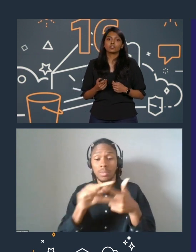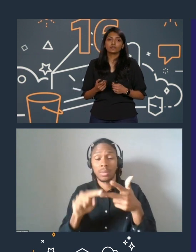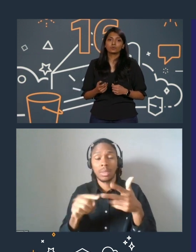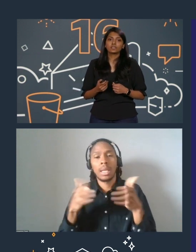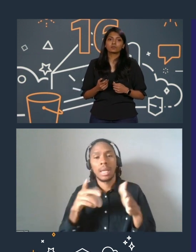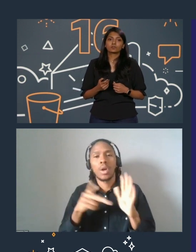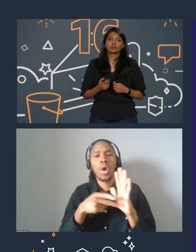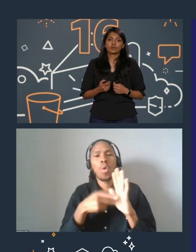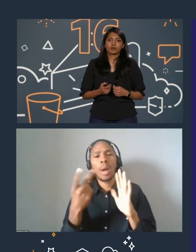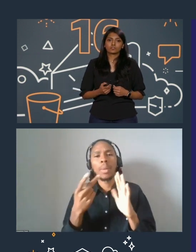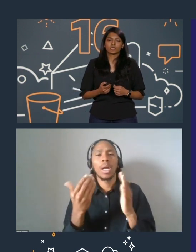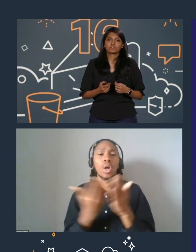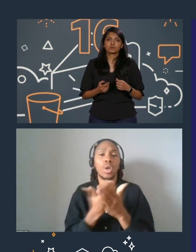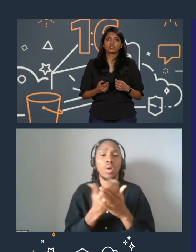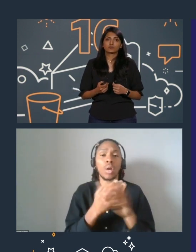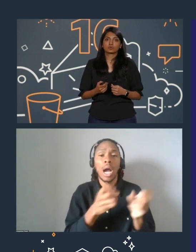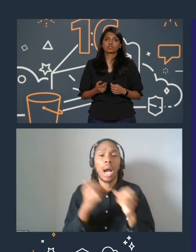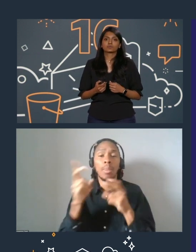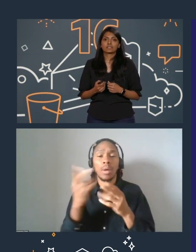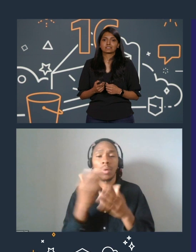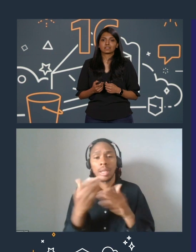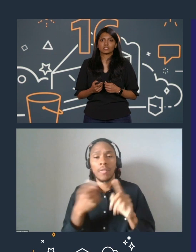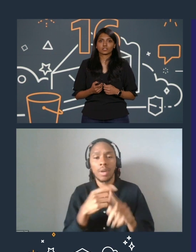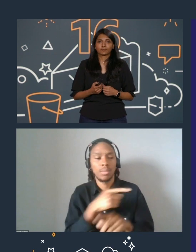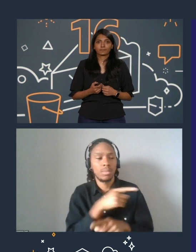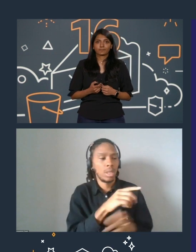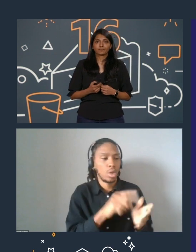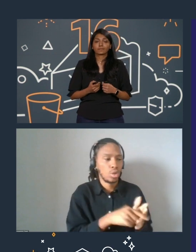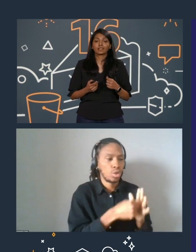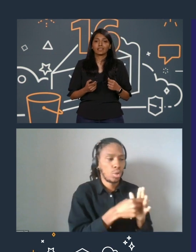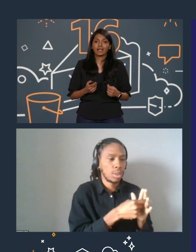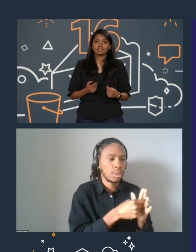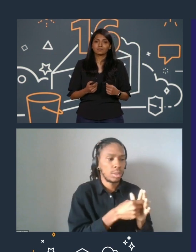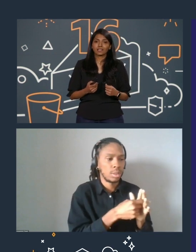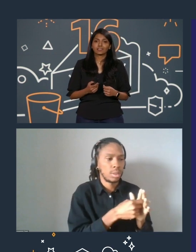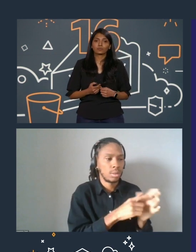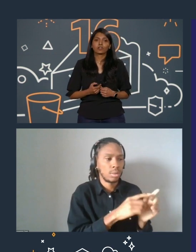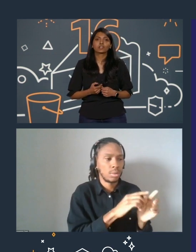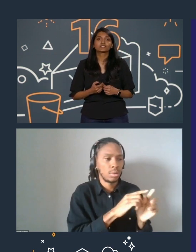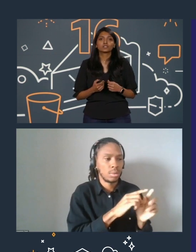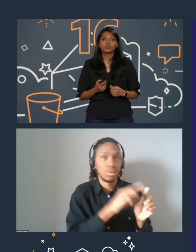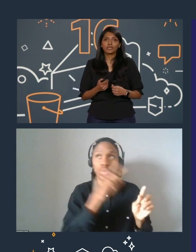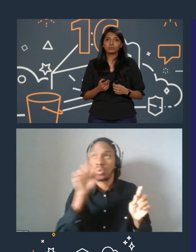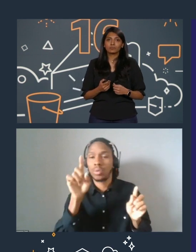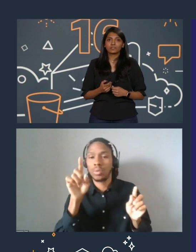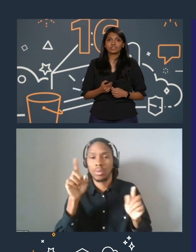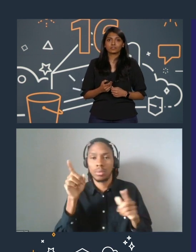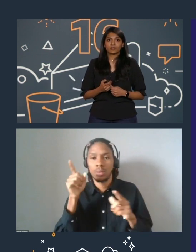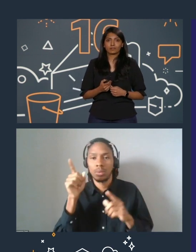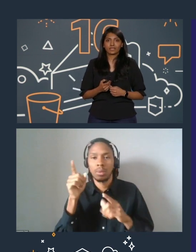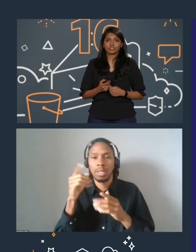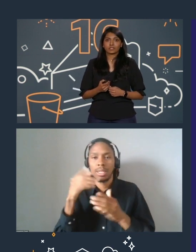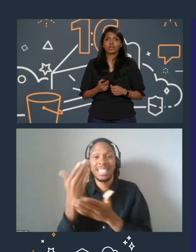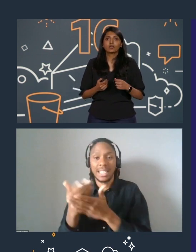newly uploaded objects from a source to a destination. Last month, we launched a new capability to replication,